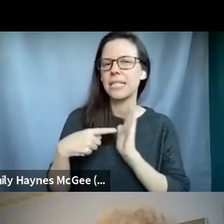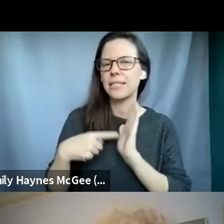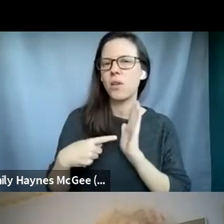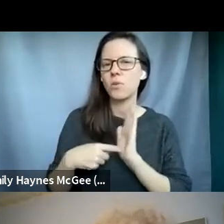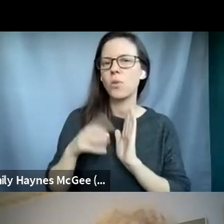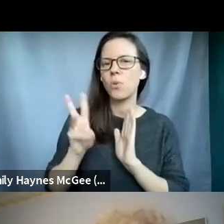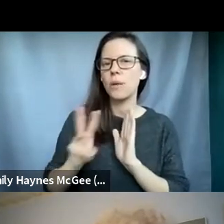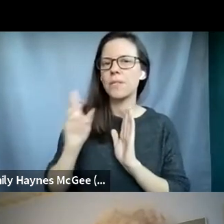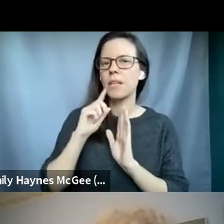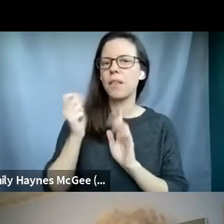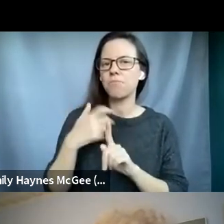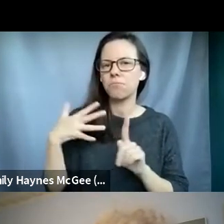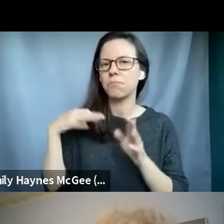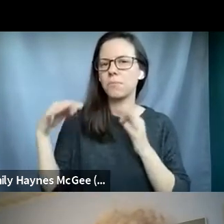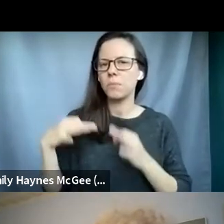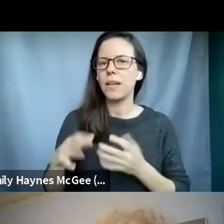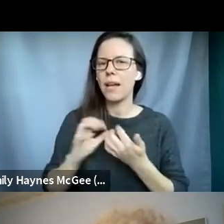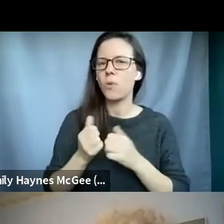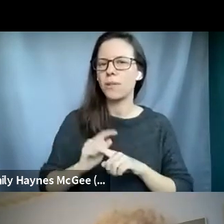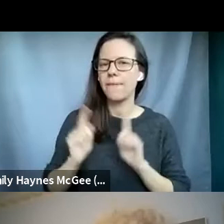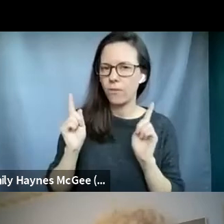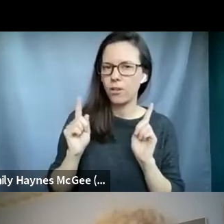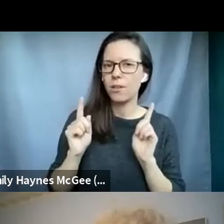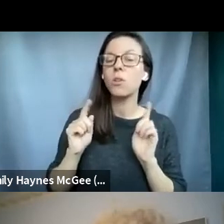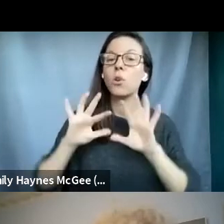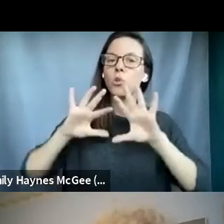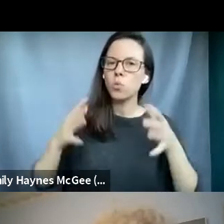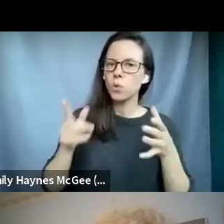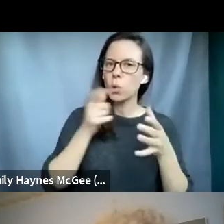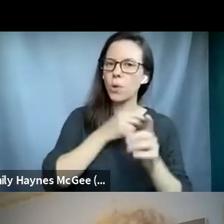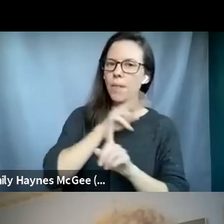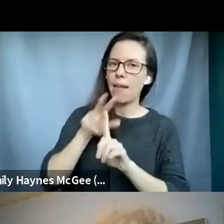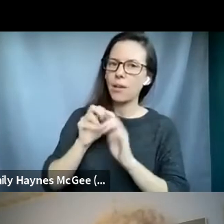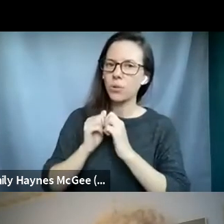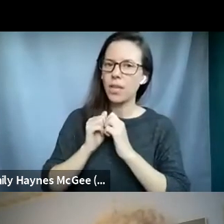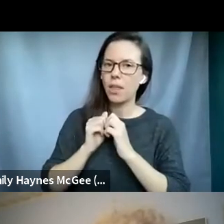like what the difference between groups who are applying together, creative groups versus